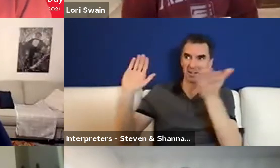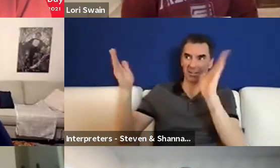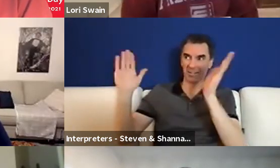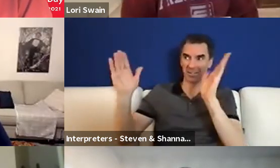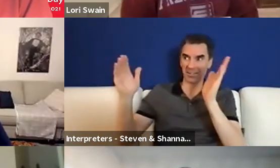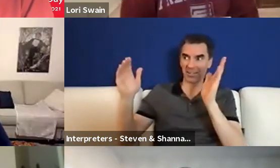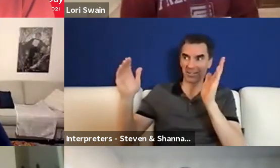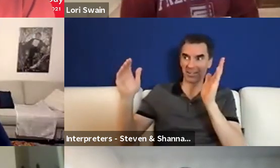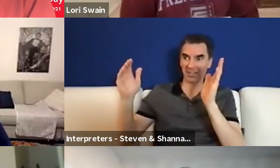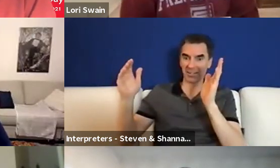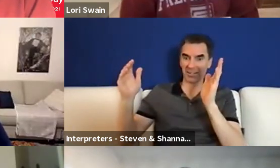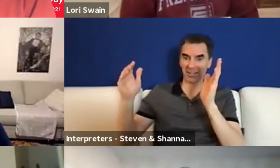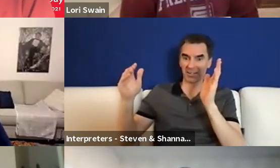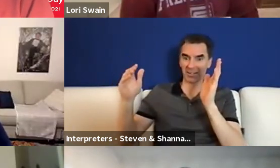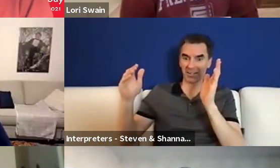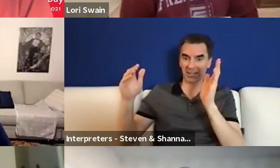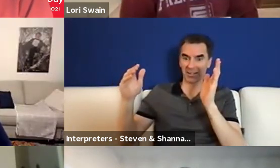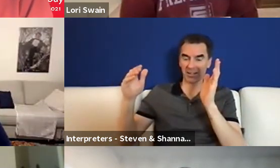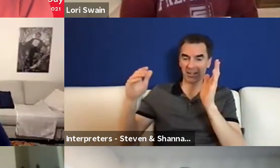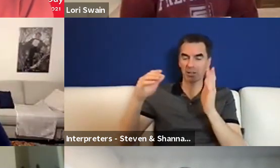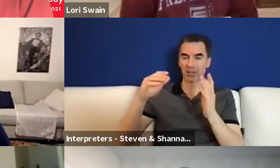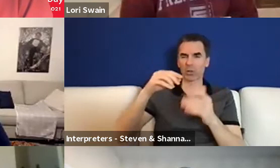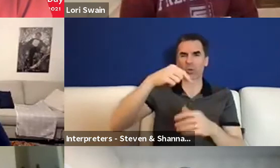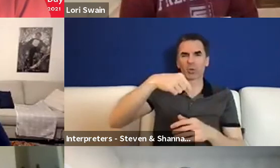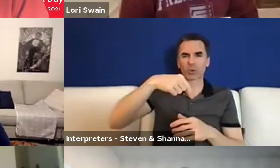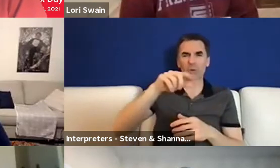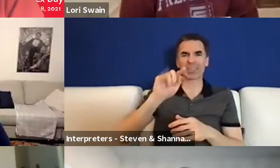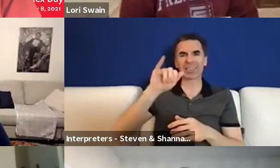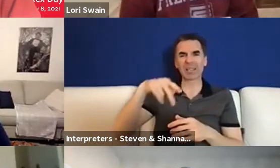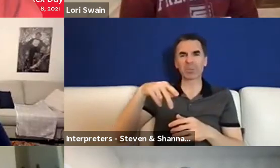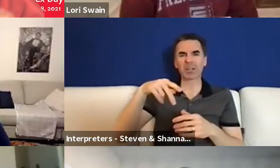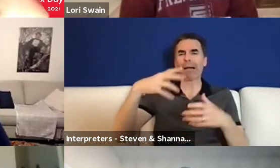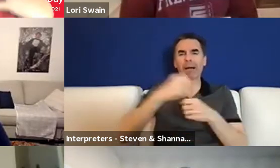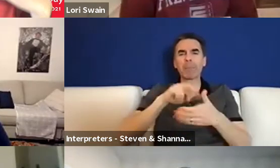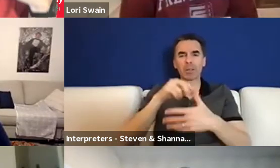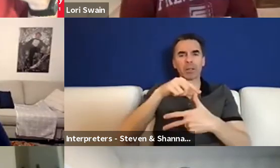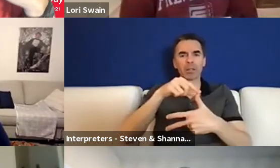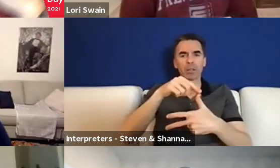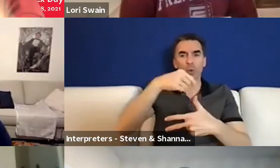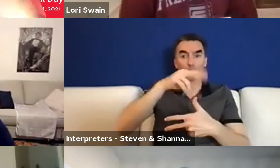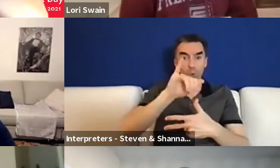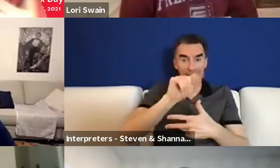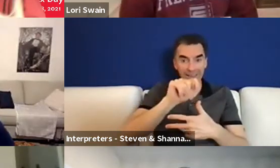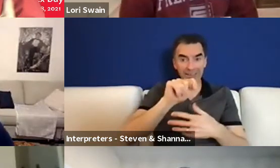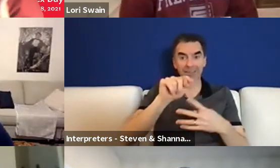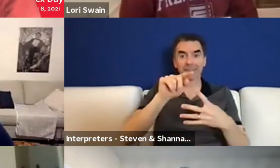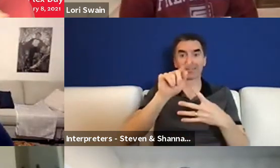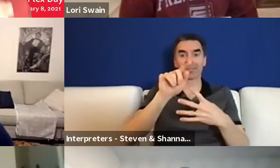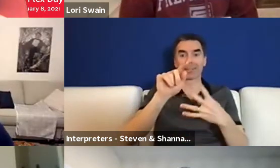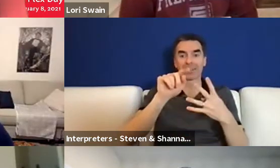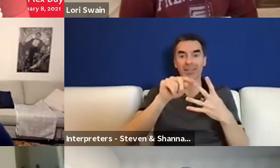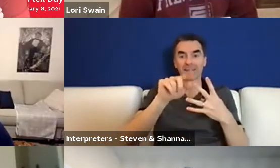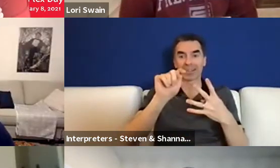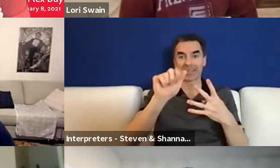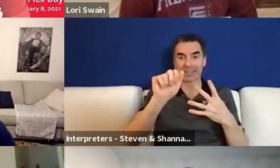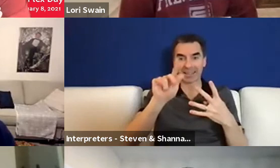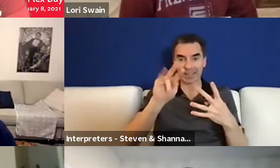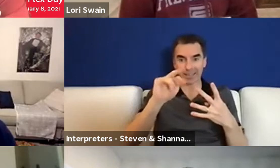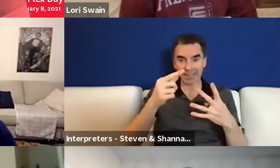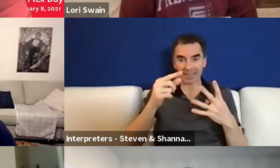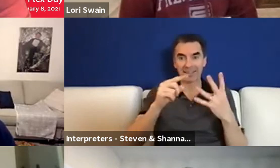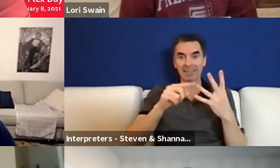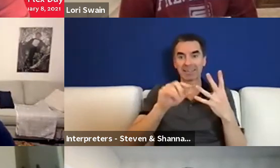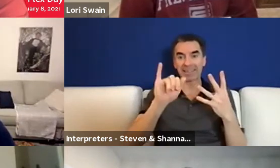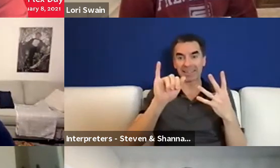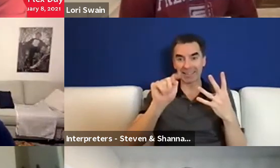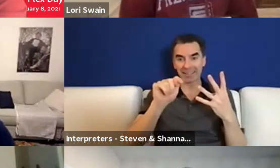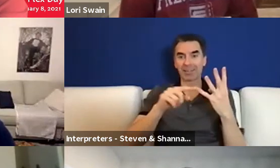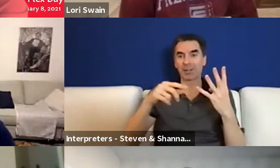which is quit taking it personal. You know, it's so we The first thing to really scale this is your divisions and stuff. You have